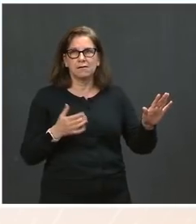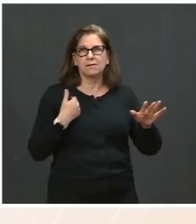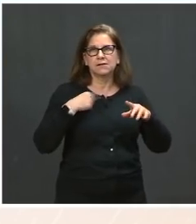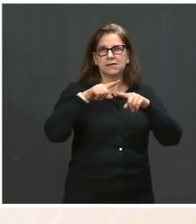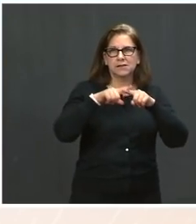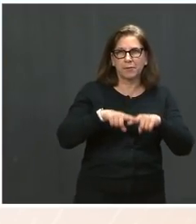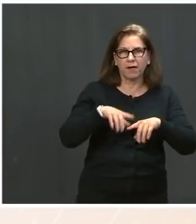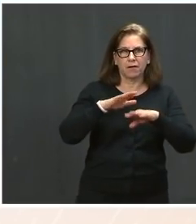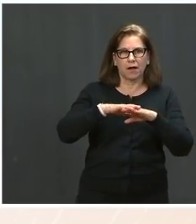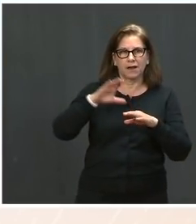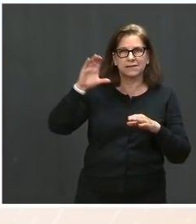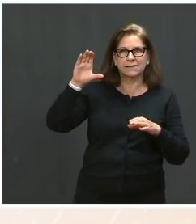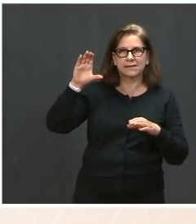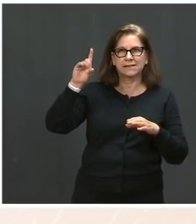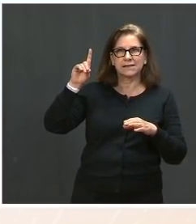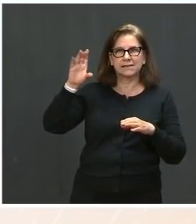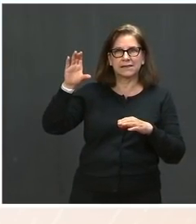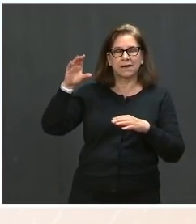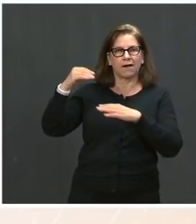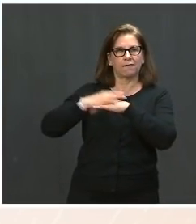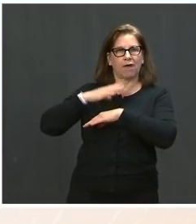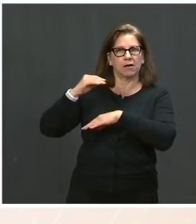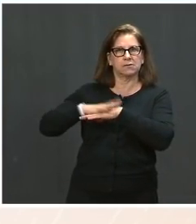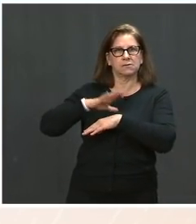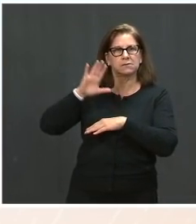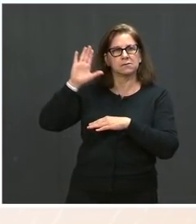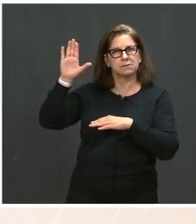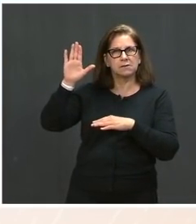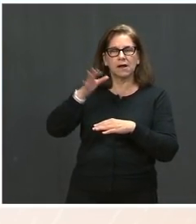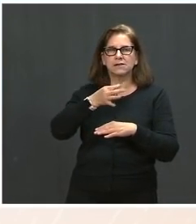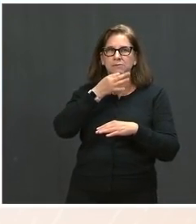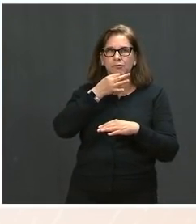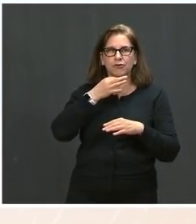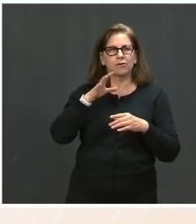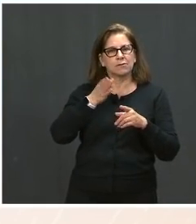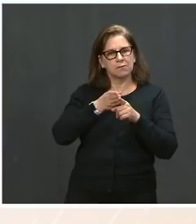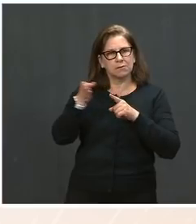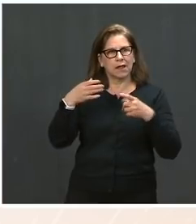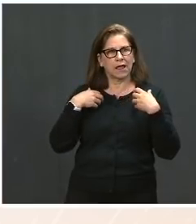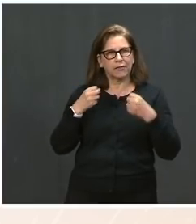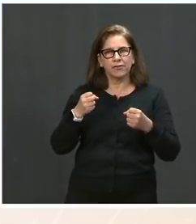There's a return to science in this administration. They have guidelines they've put out on cruises -- cruise lines.